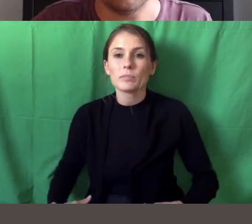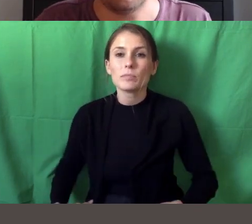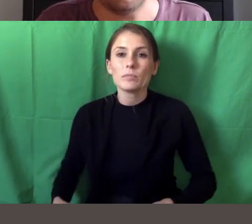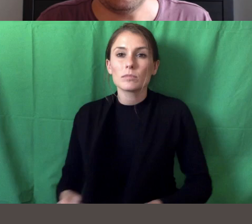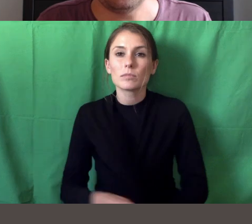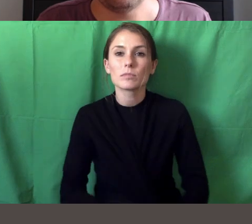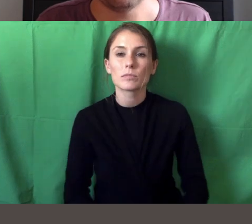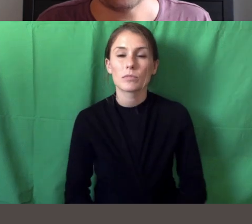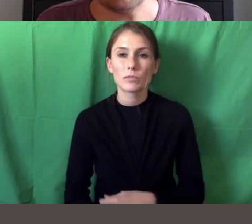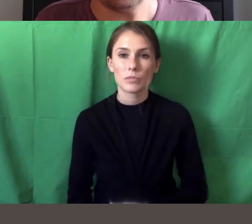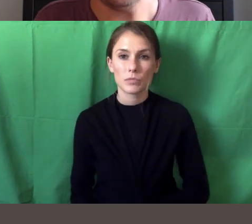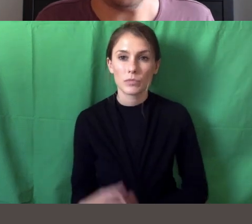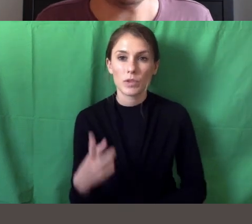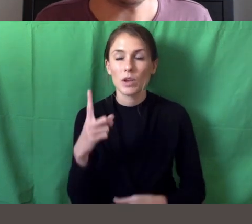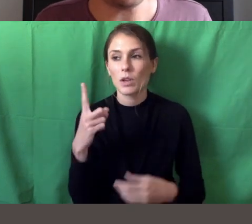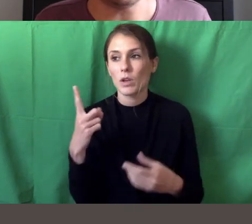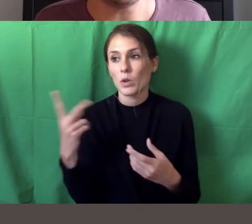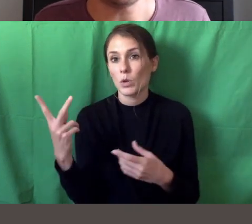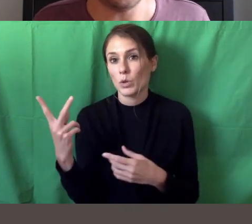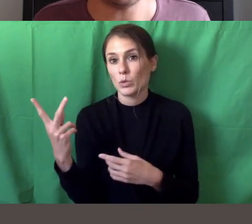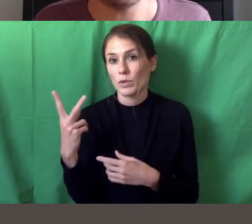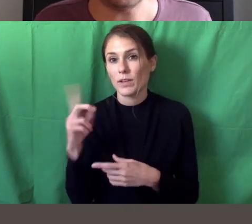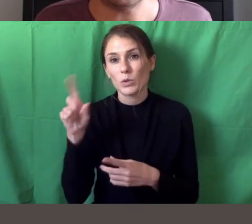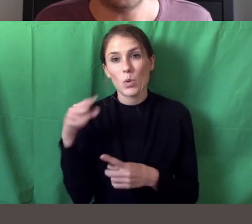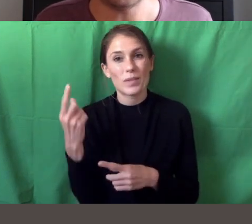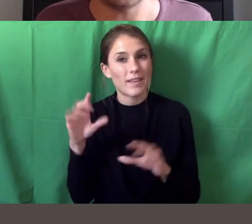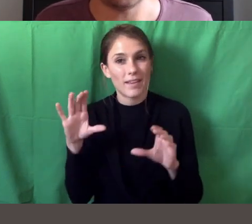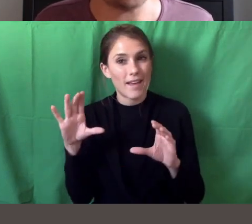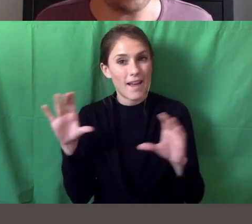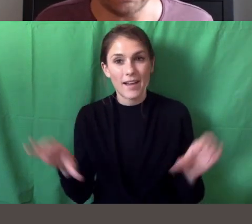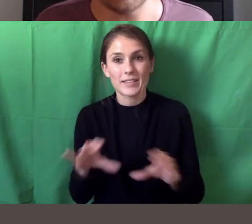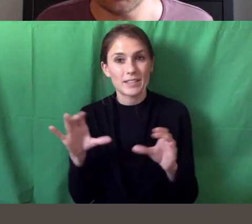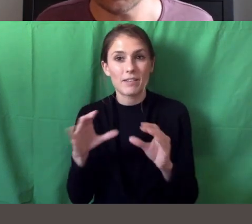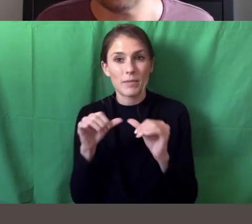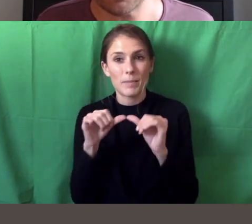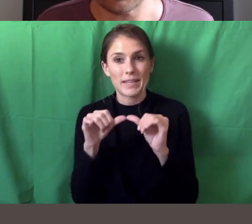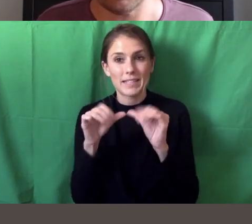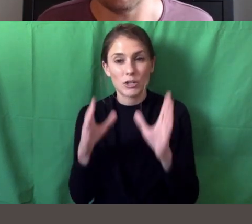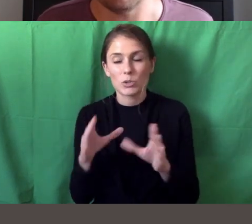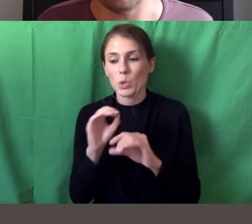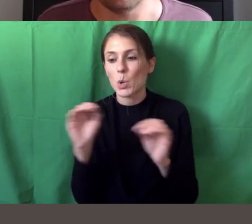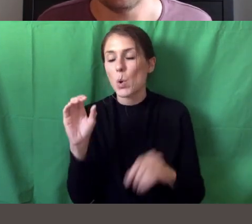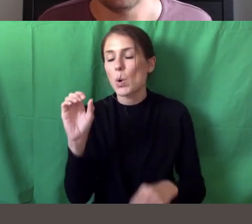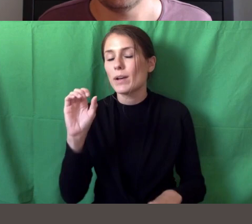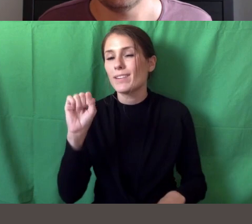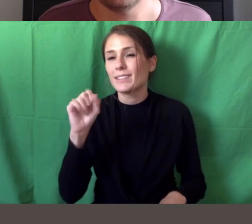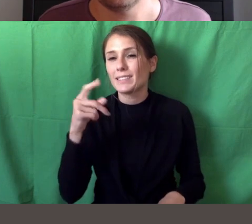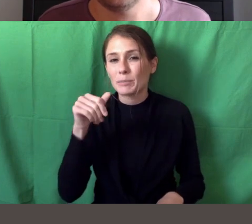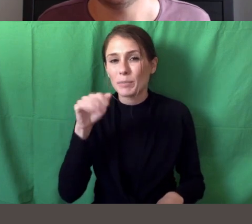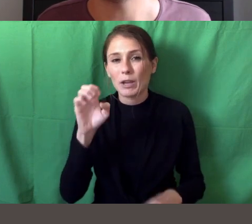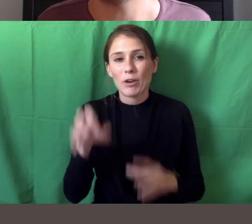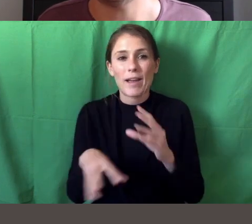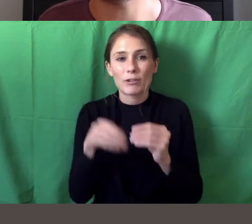now for another year. Well, we were only two active maintainers and we had no spare time.